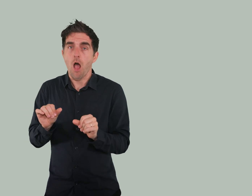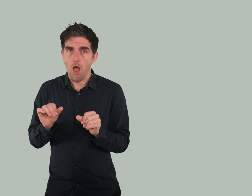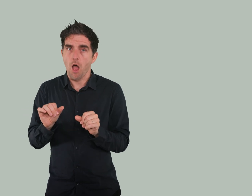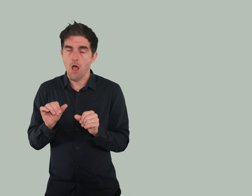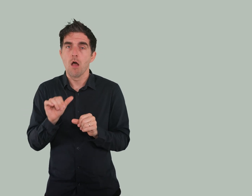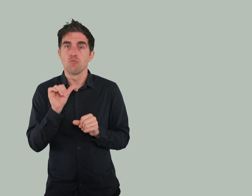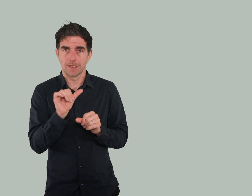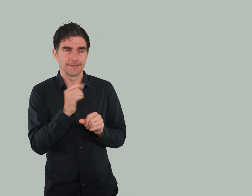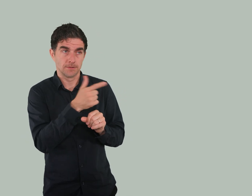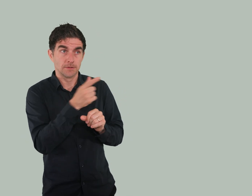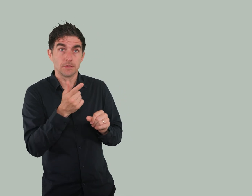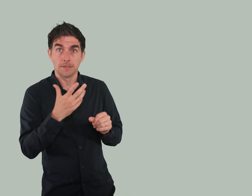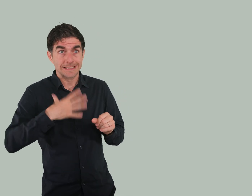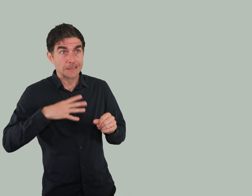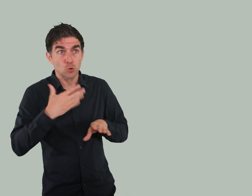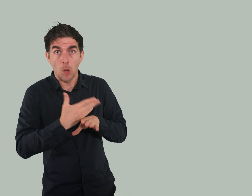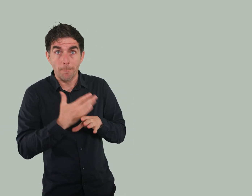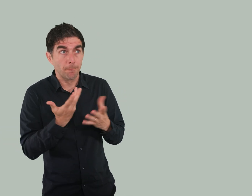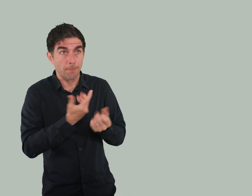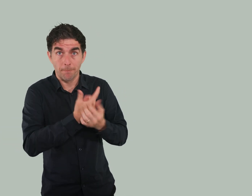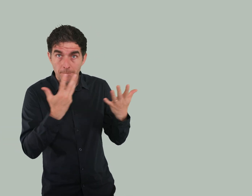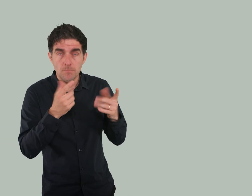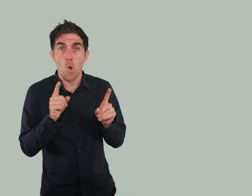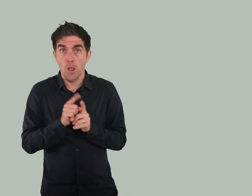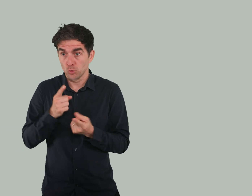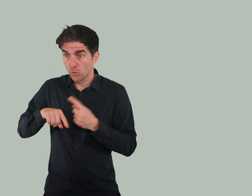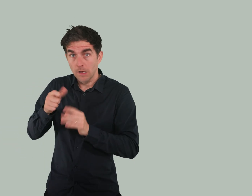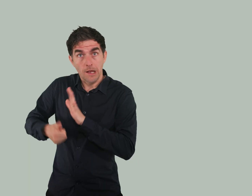demand and supply side policy has to work